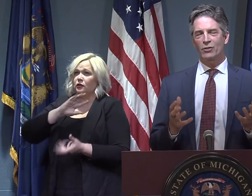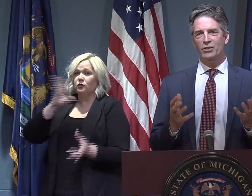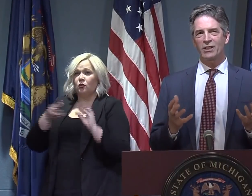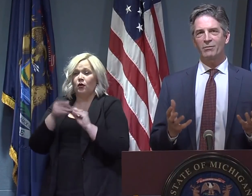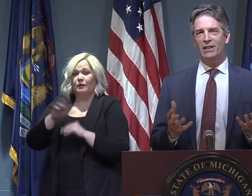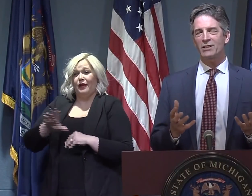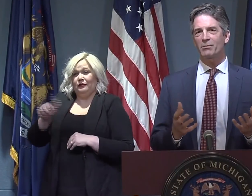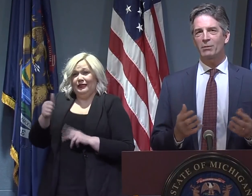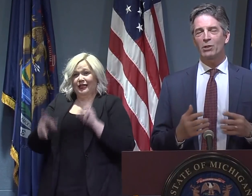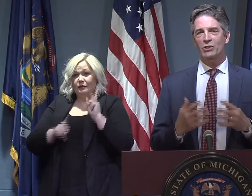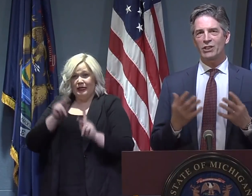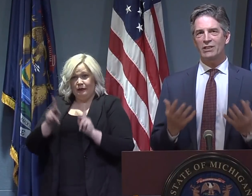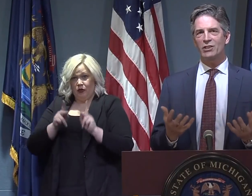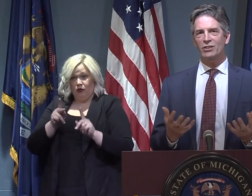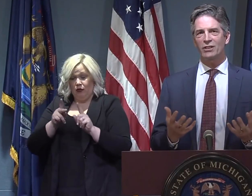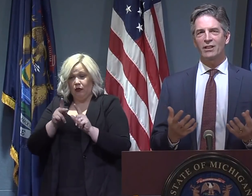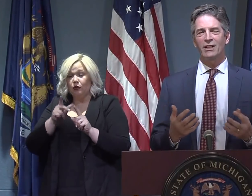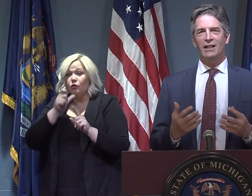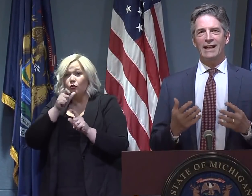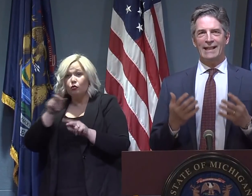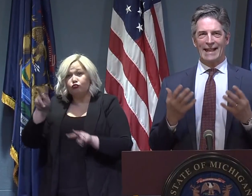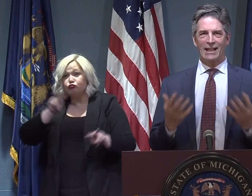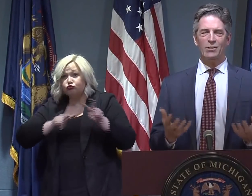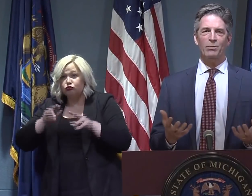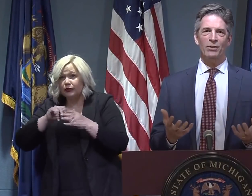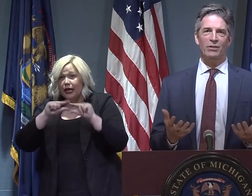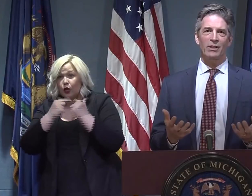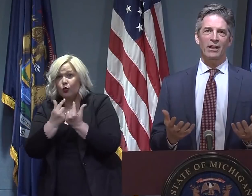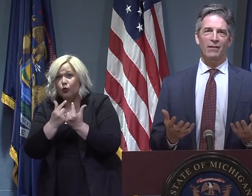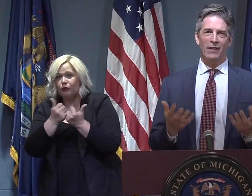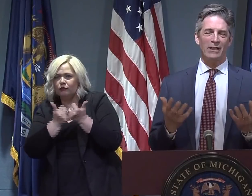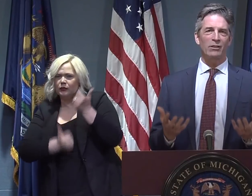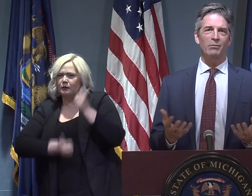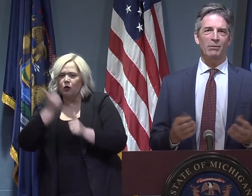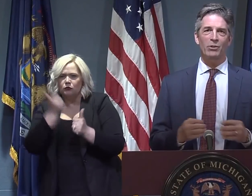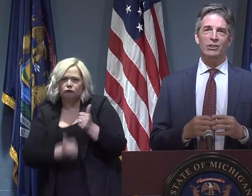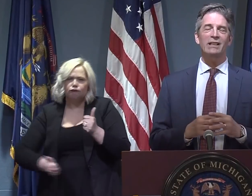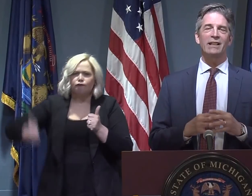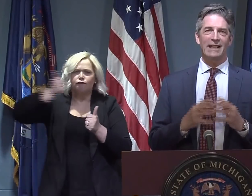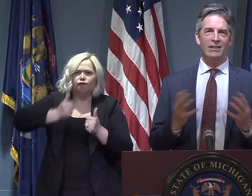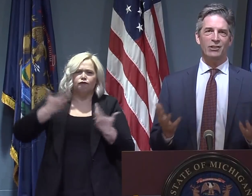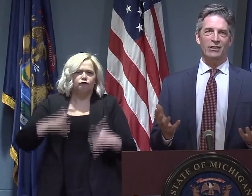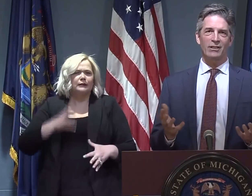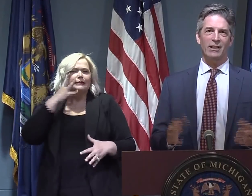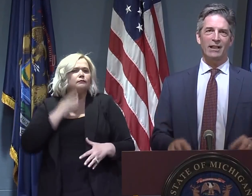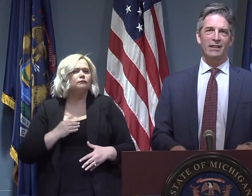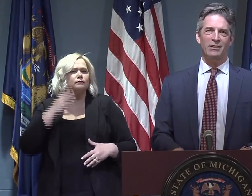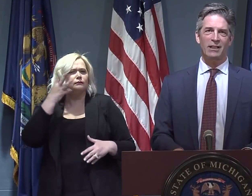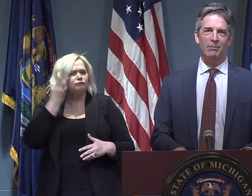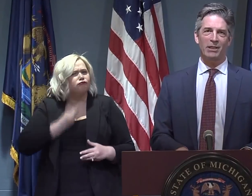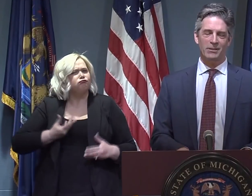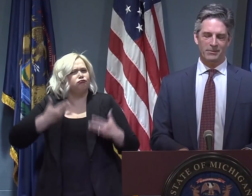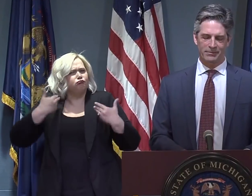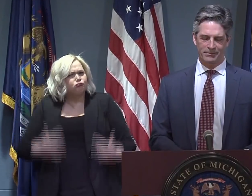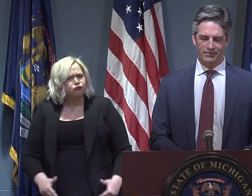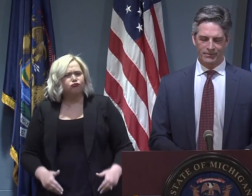EXER TEASE AREAS. THIS GROUP FROM THE YESTERDAY THAT TOTALS ABOUT 10 IS OVER SEEN BY SOME OF THE MOST SENIOR